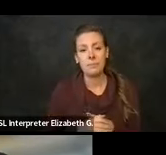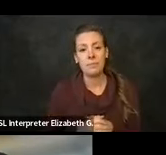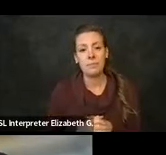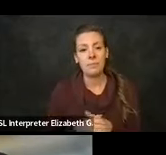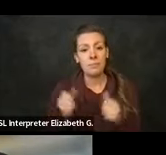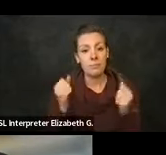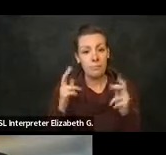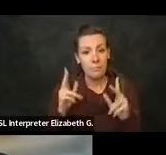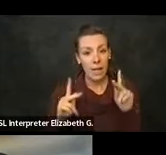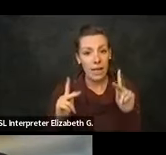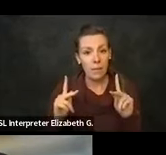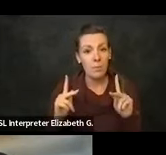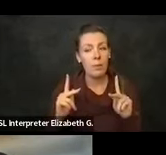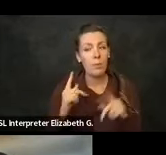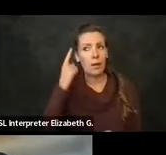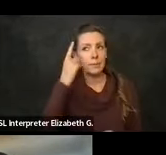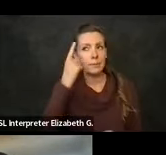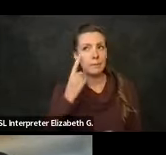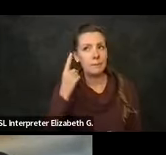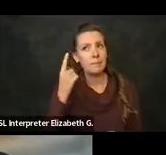consider will be traveling over the holidays.